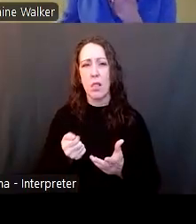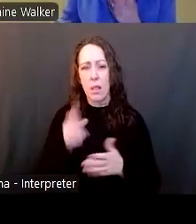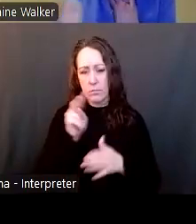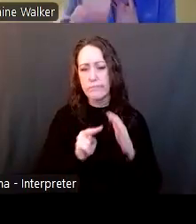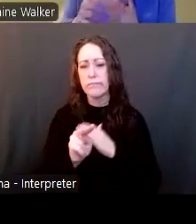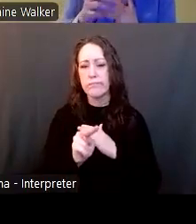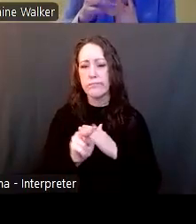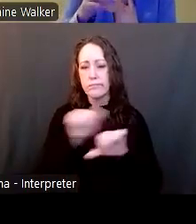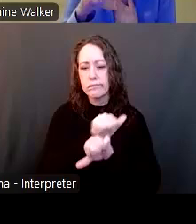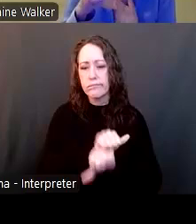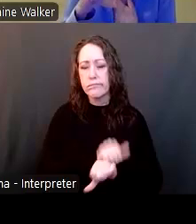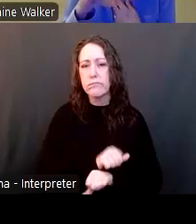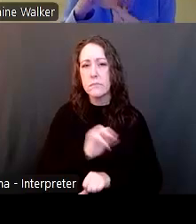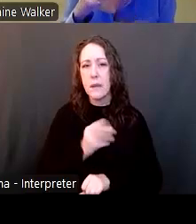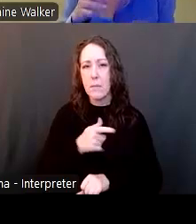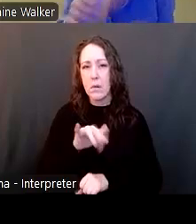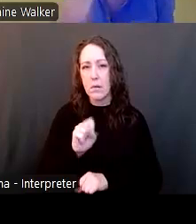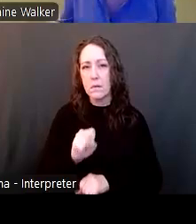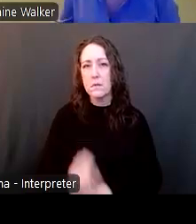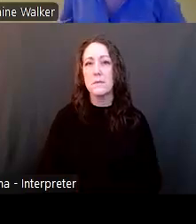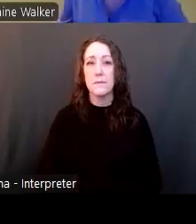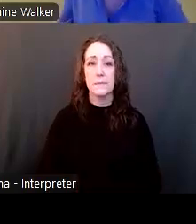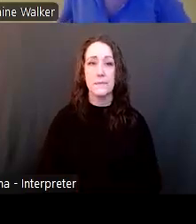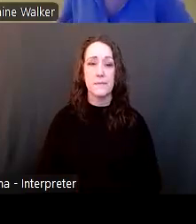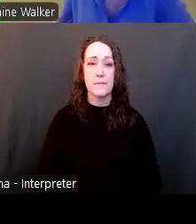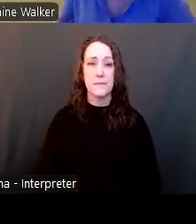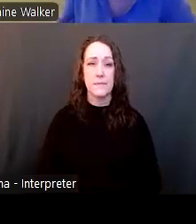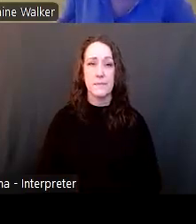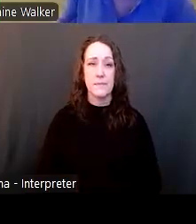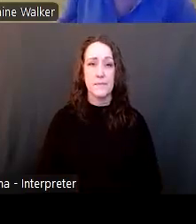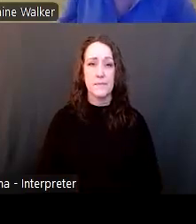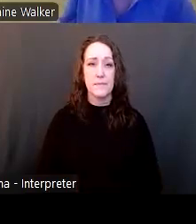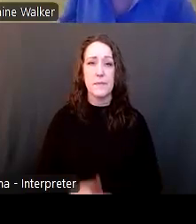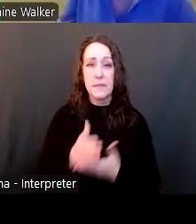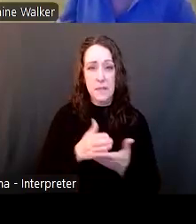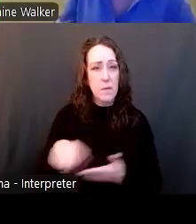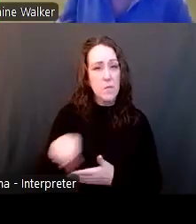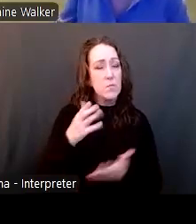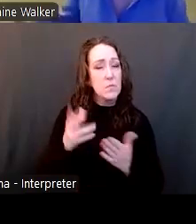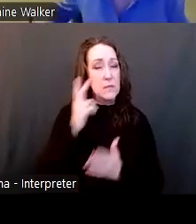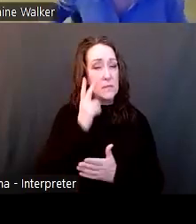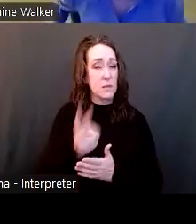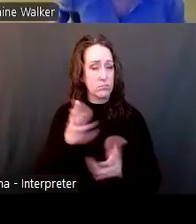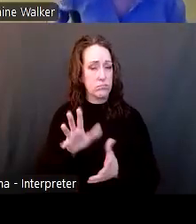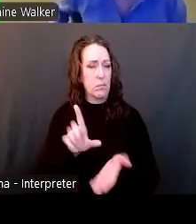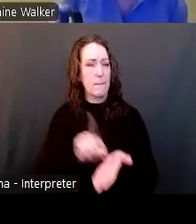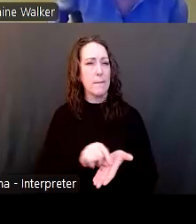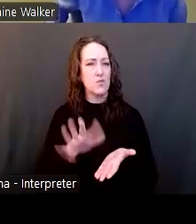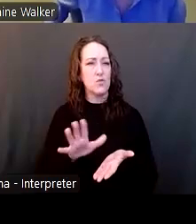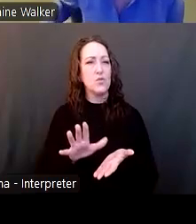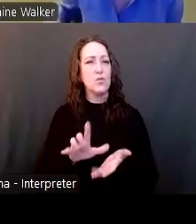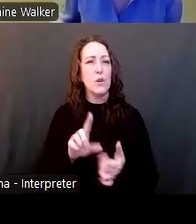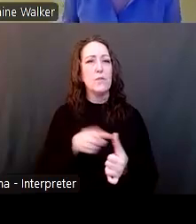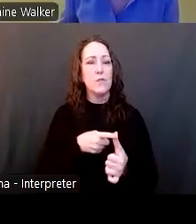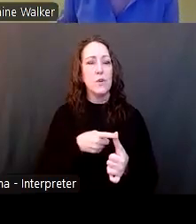Naples and some of you may have seen this it was published the first rendition uh in